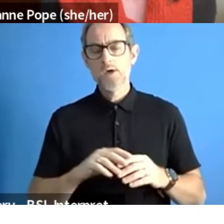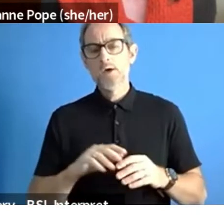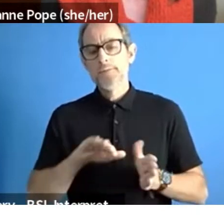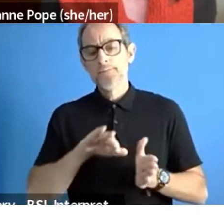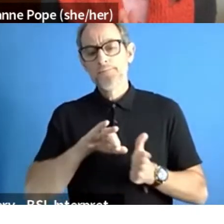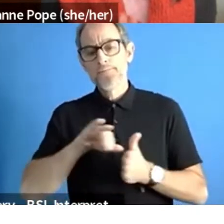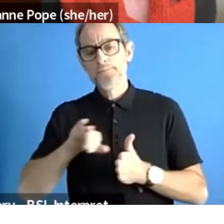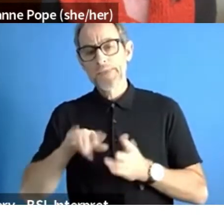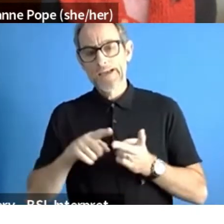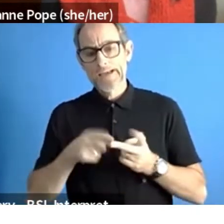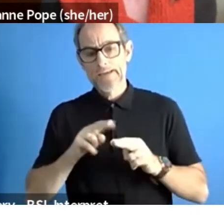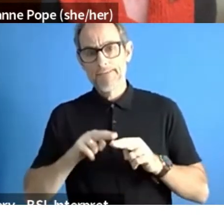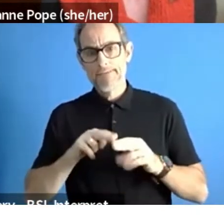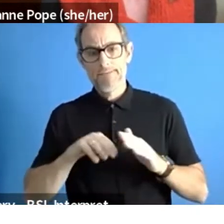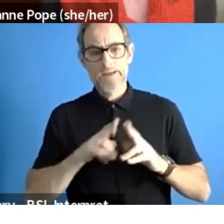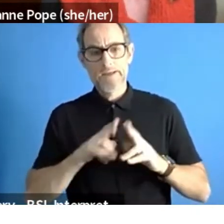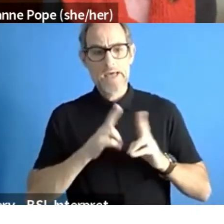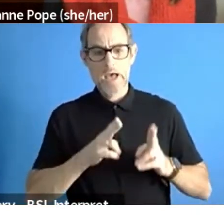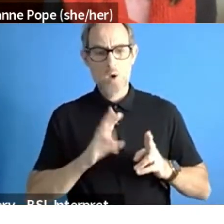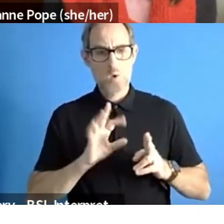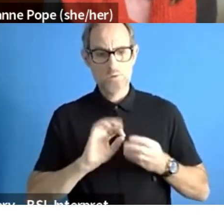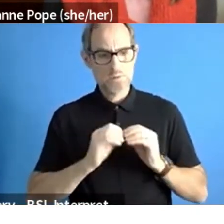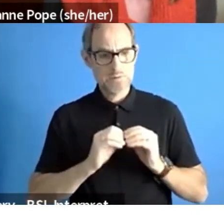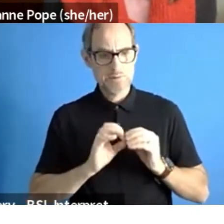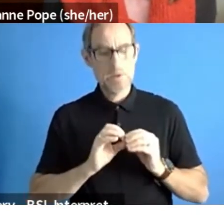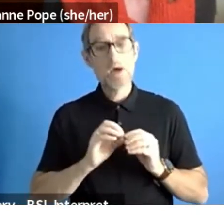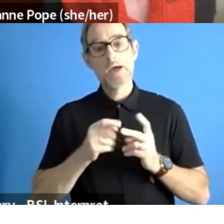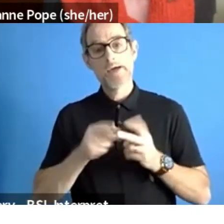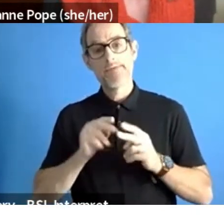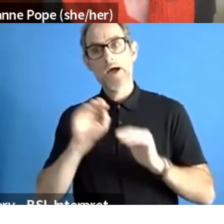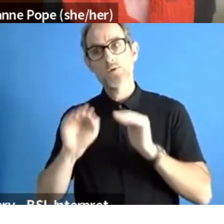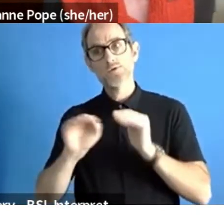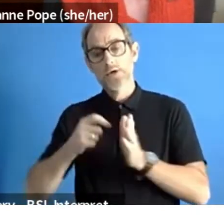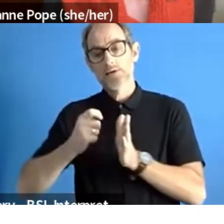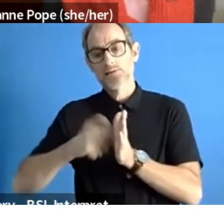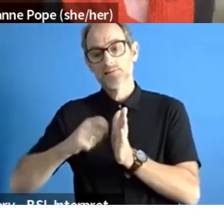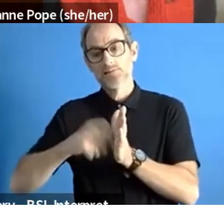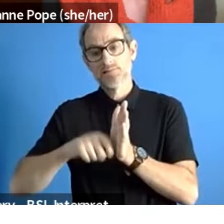Anyway, what if you're procuring tools from the market?